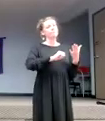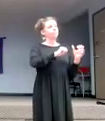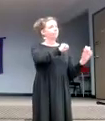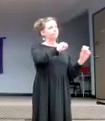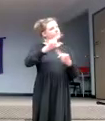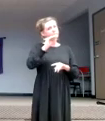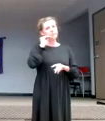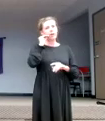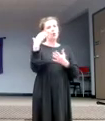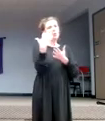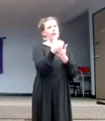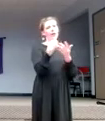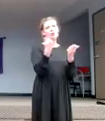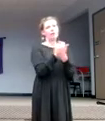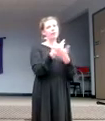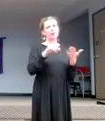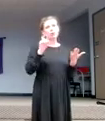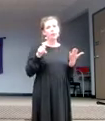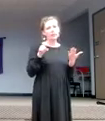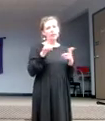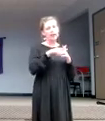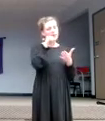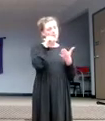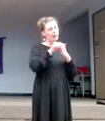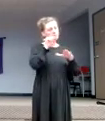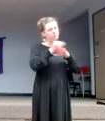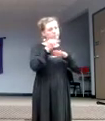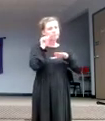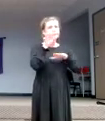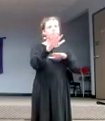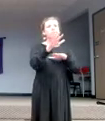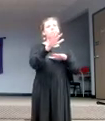home, gather everything you need and then either mail it to us in the stamped envelope we sent